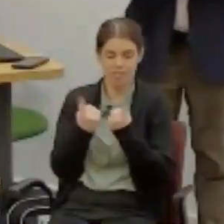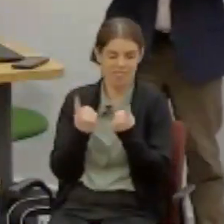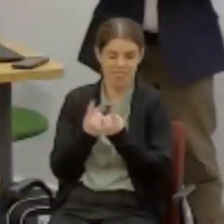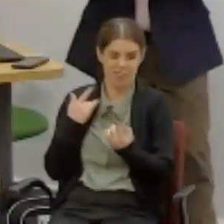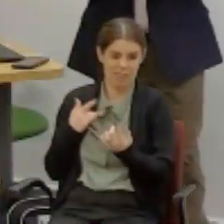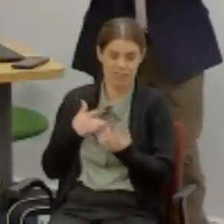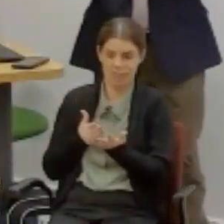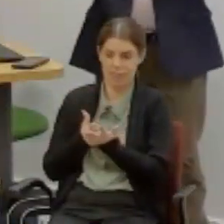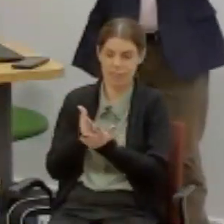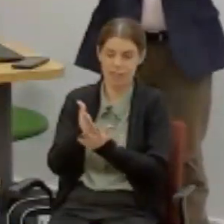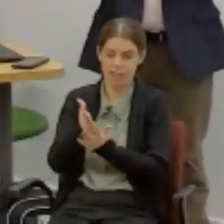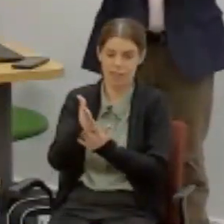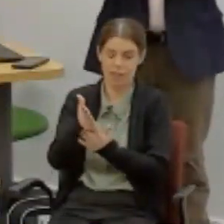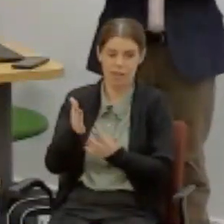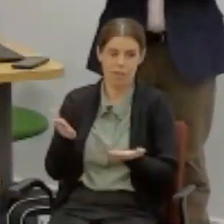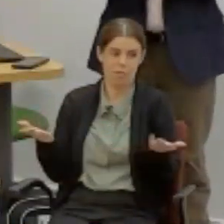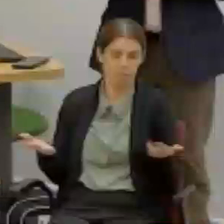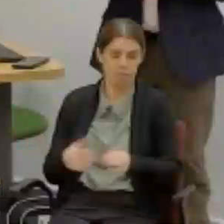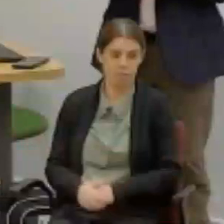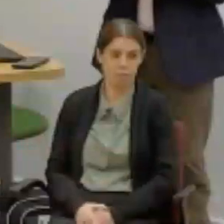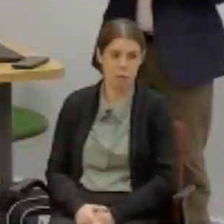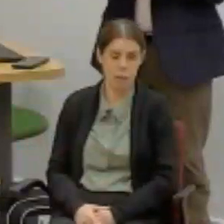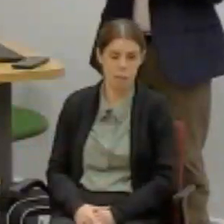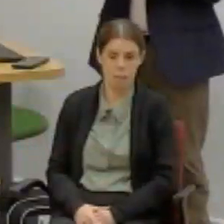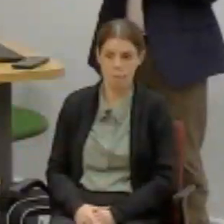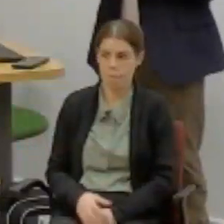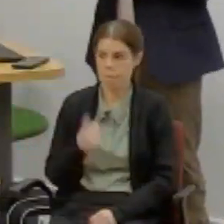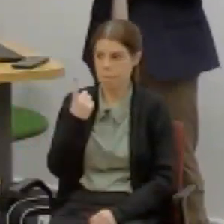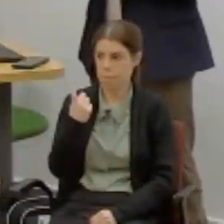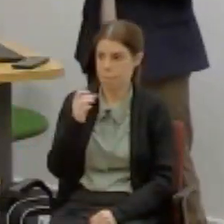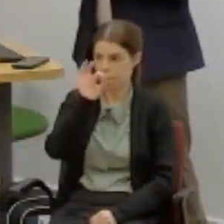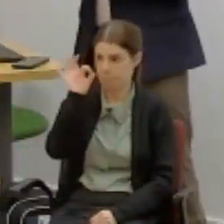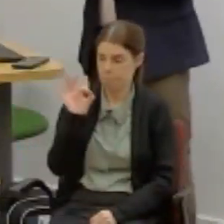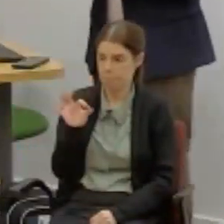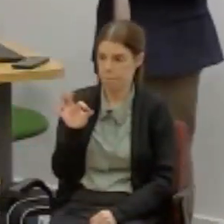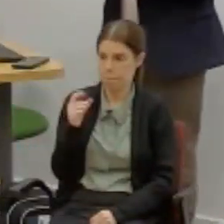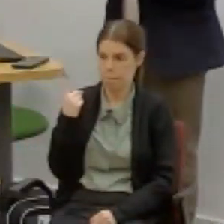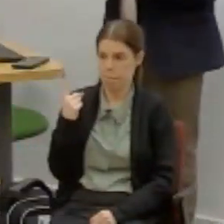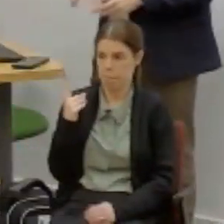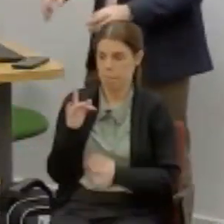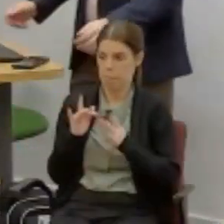So, but conceptually, yeah, that's how it works. It's one more question in person first and one more online. Gentleman at front.